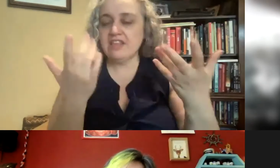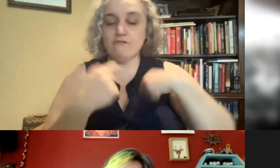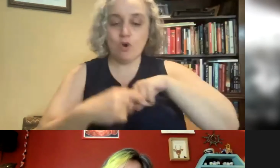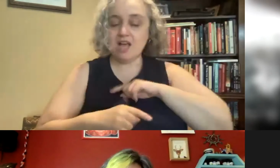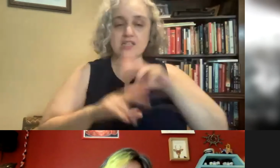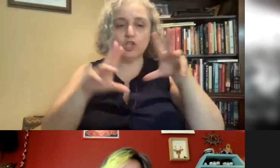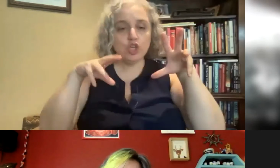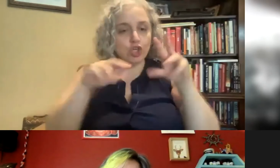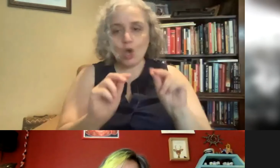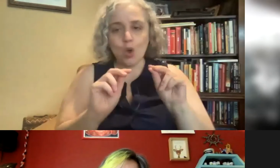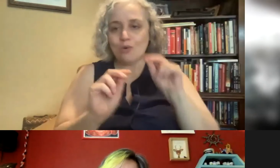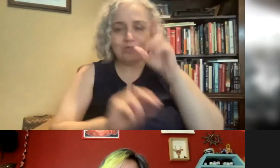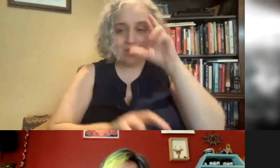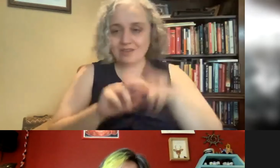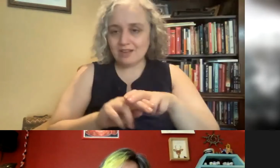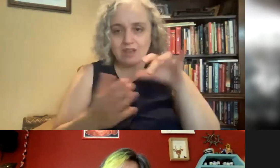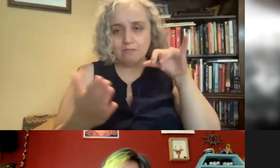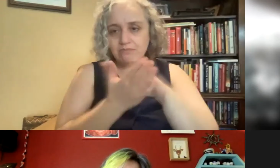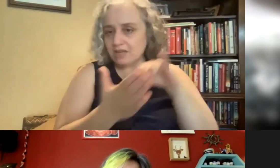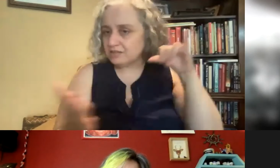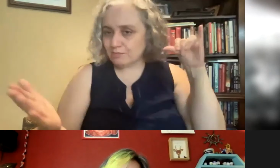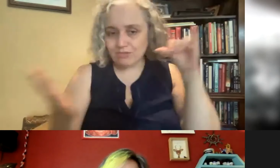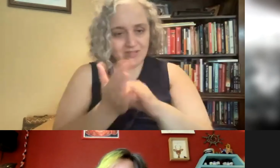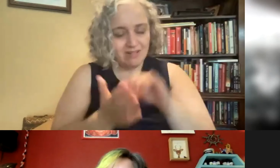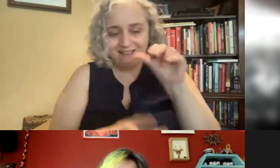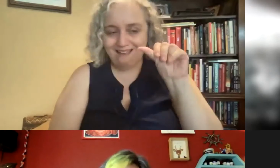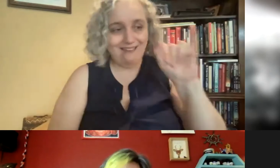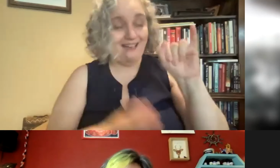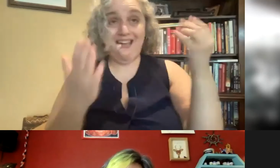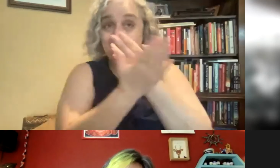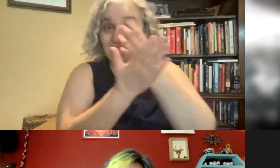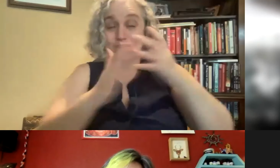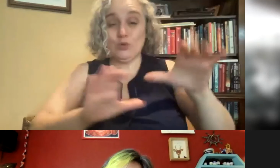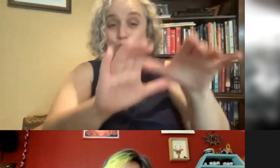I don't believe that's the point of it, and that's not the power of it.